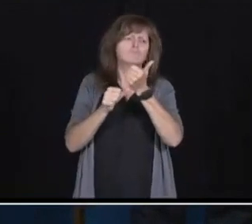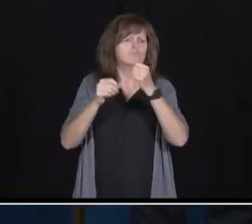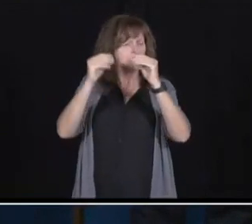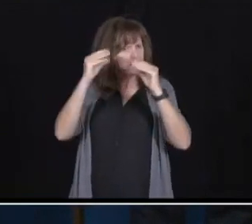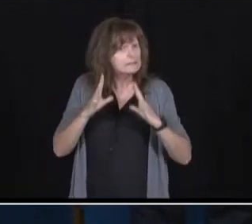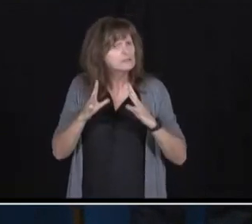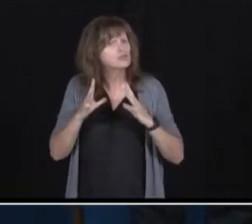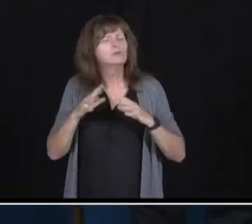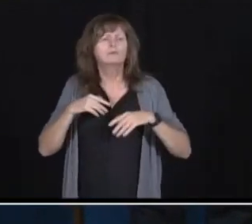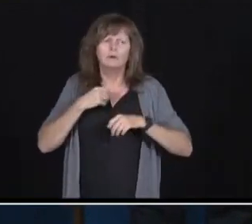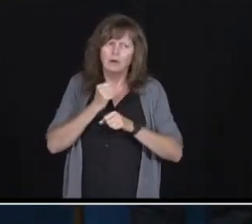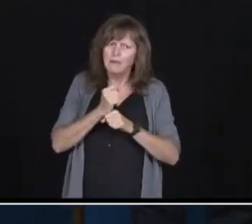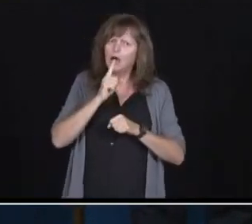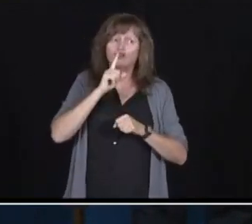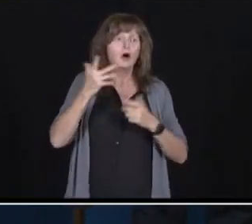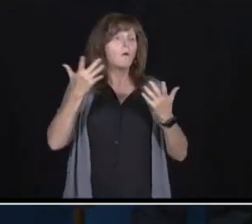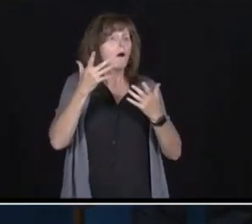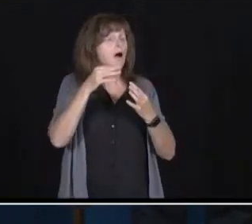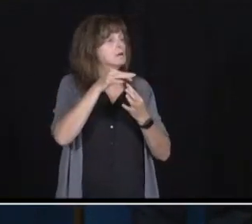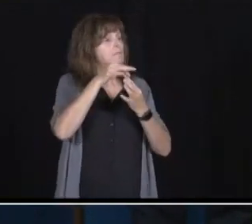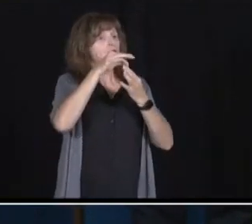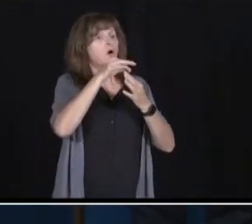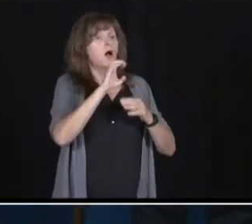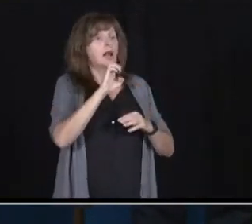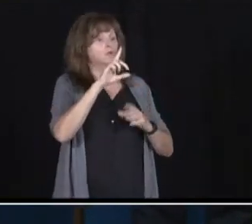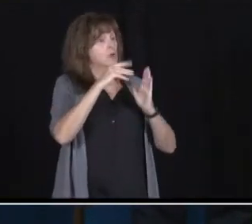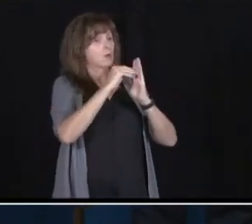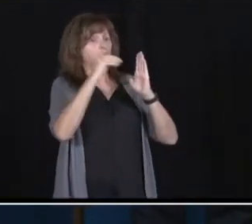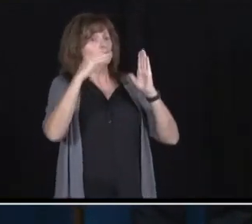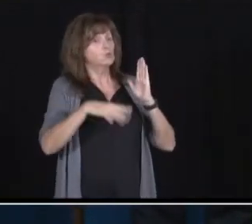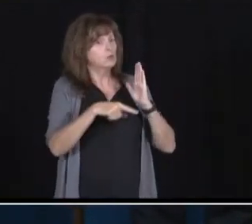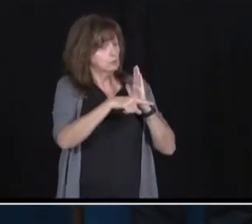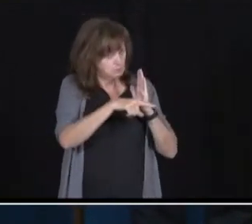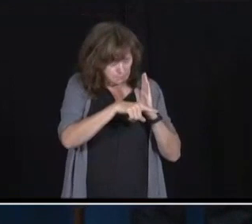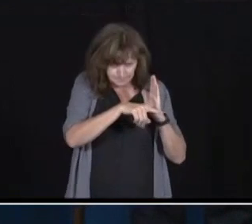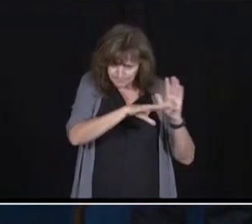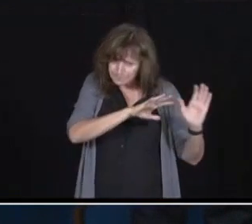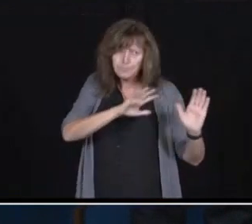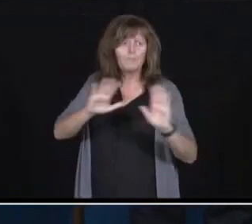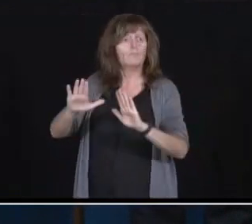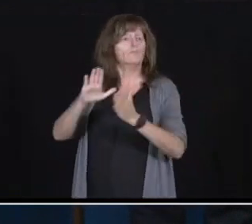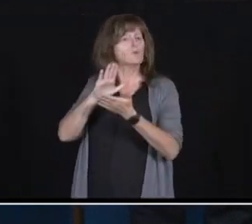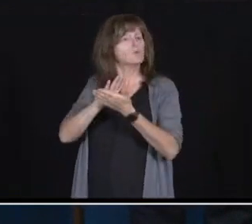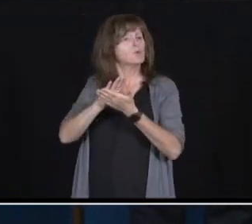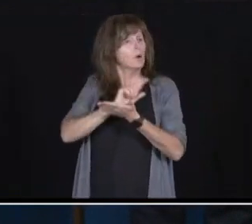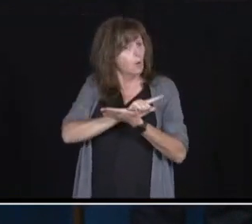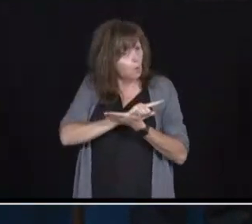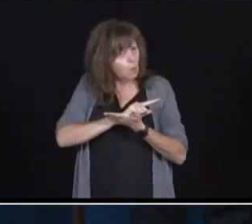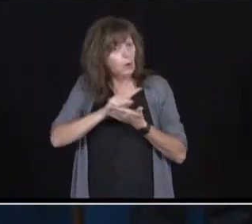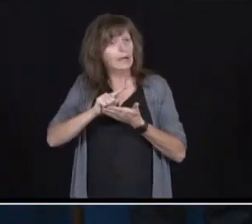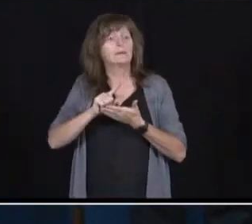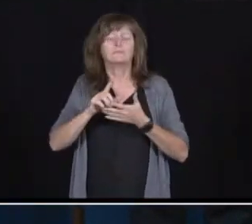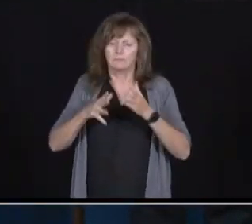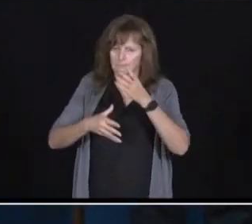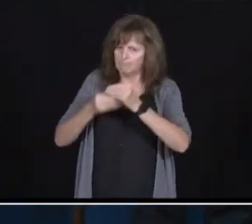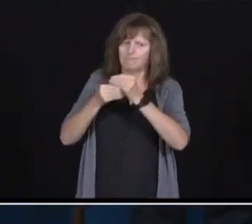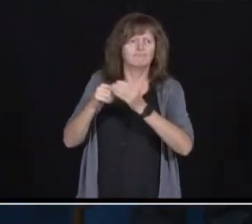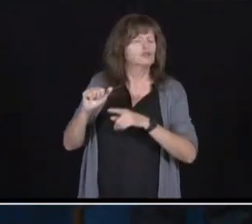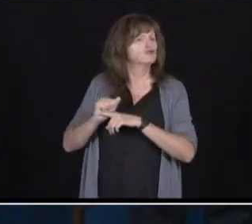And we are increasing investment for special education and asking boards to ensure students with exceptionality's are in class for the entire week.